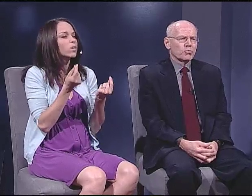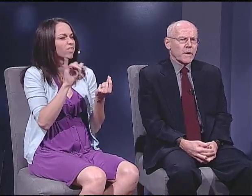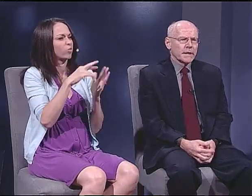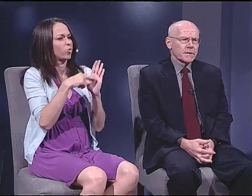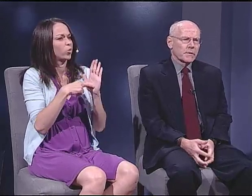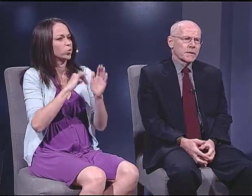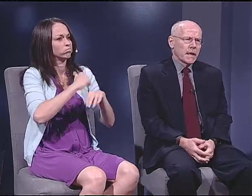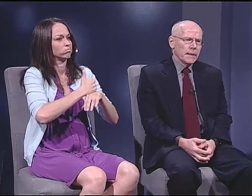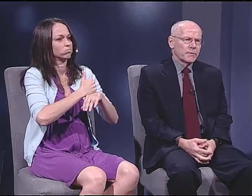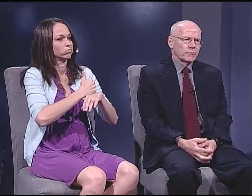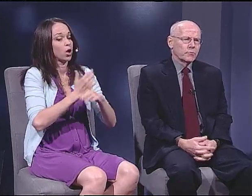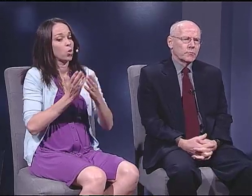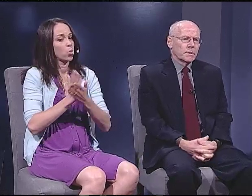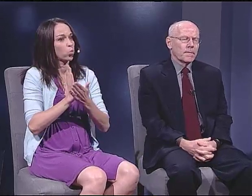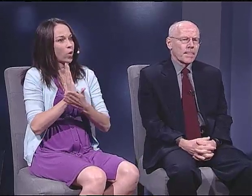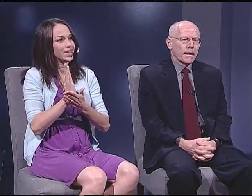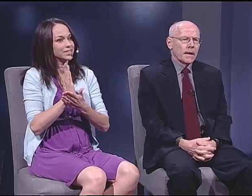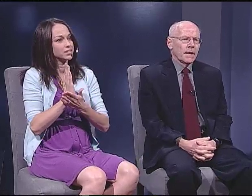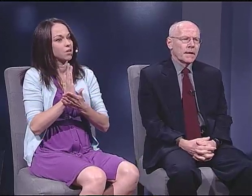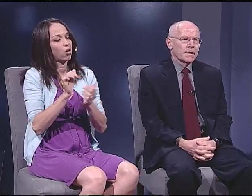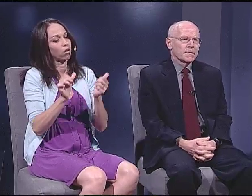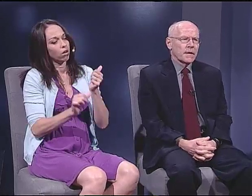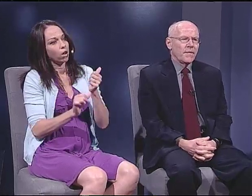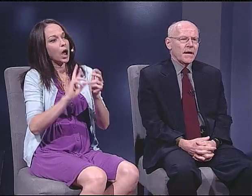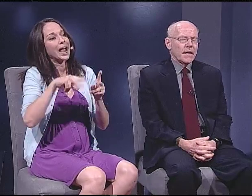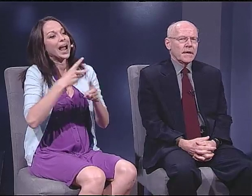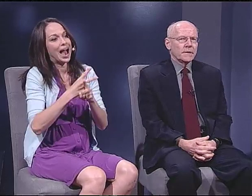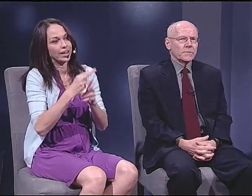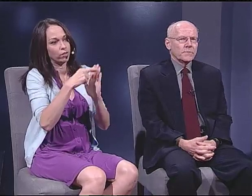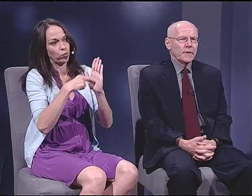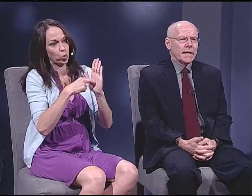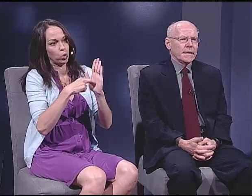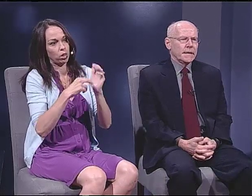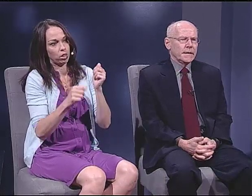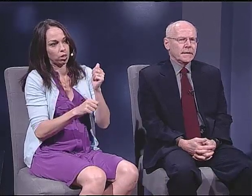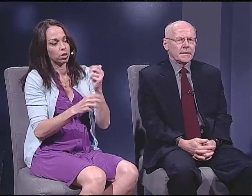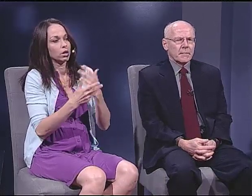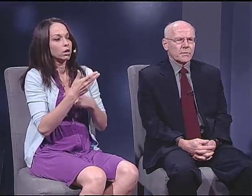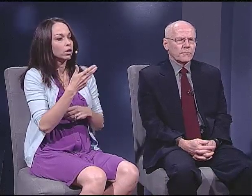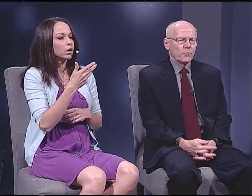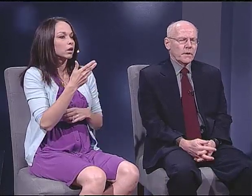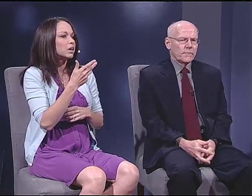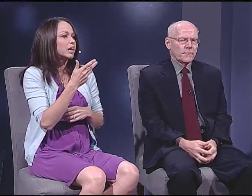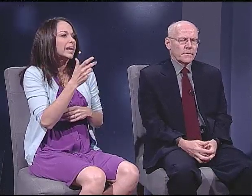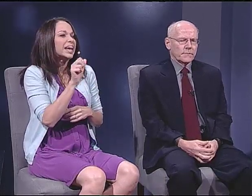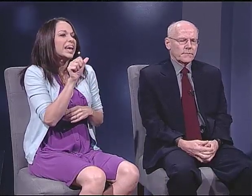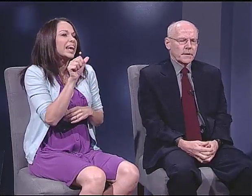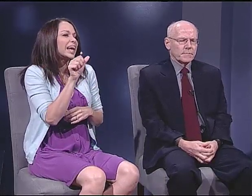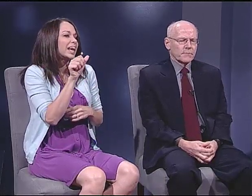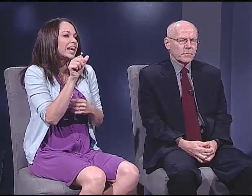Rights are a type of rule and they do any number of types of work.